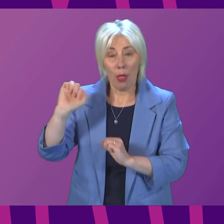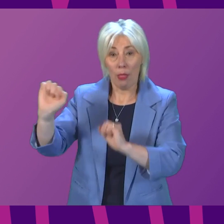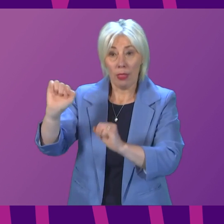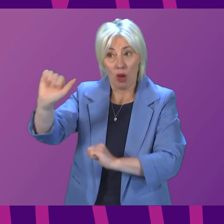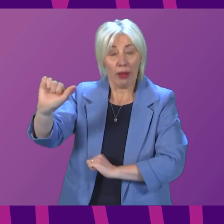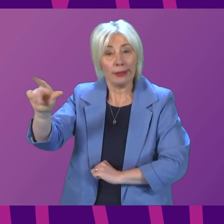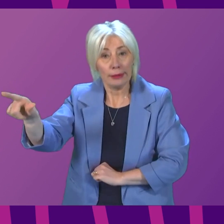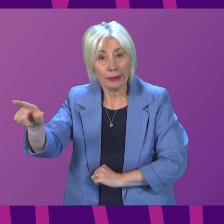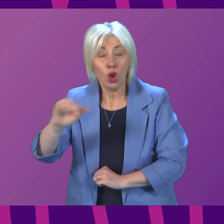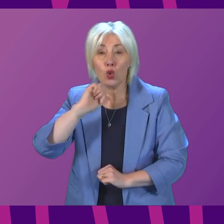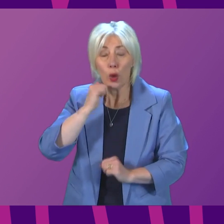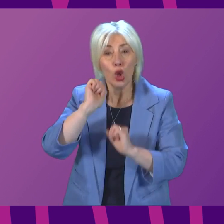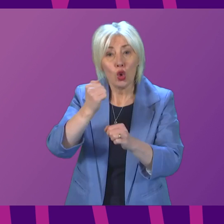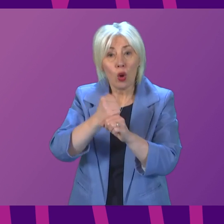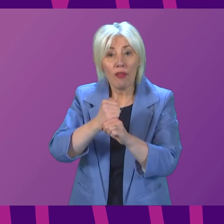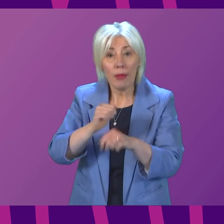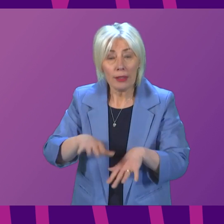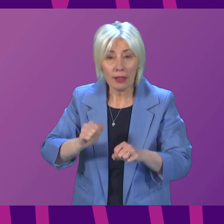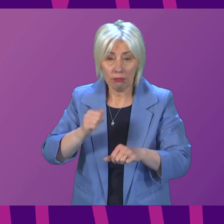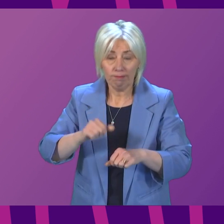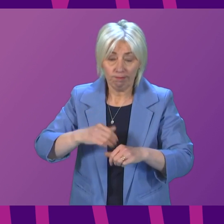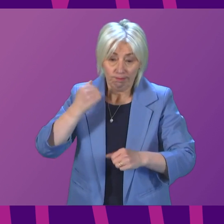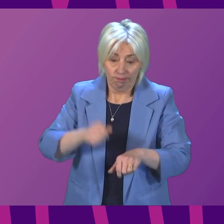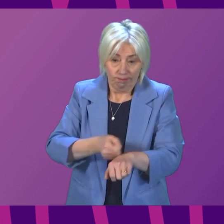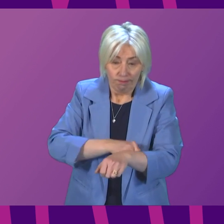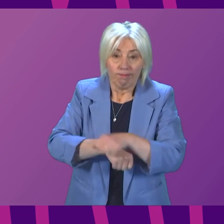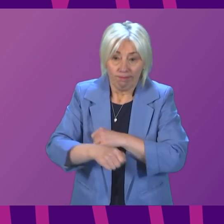Will the Government pick up the pace and guarantee that all the serious ventilation measures—not